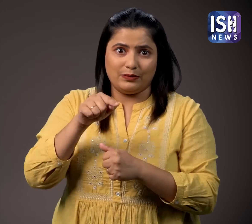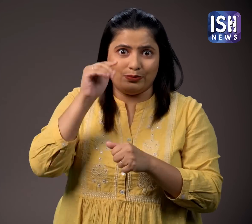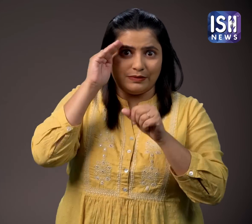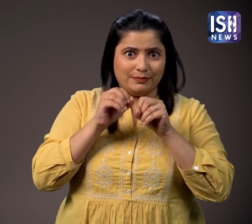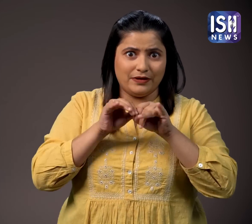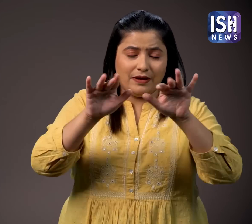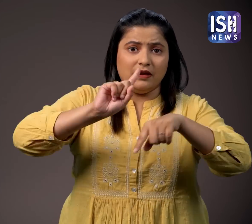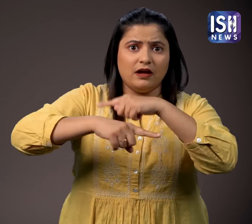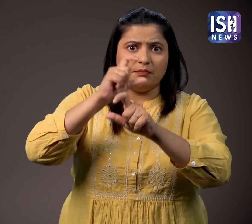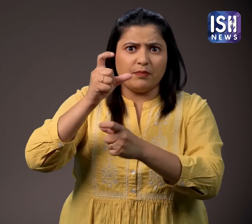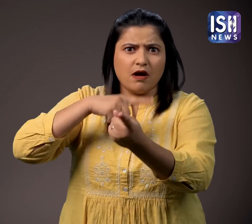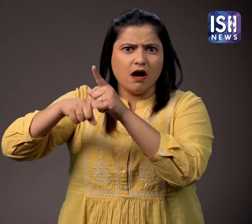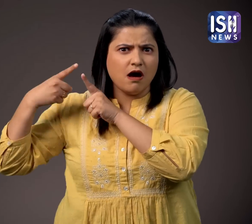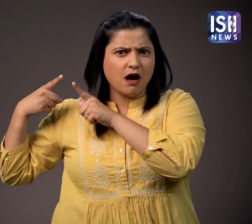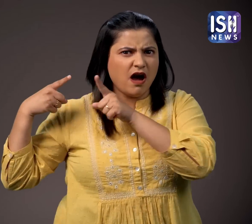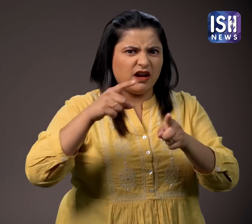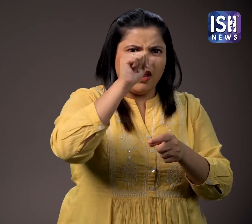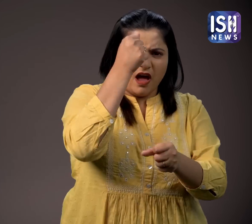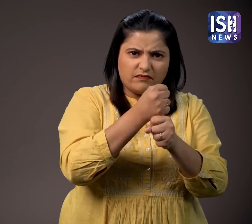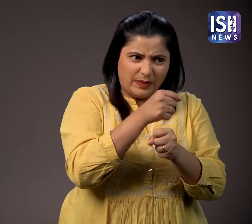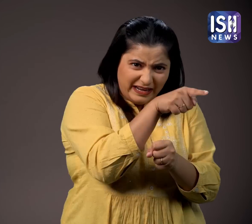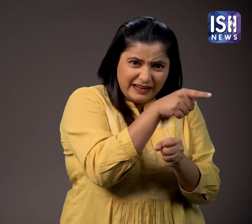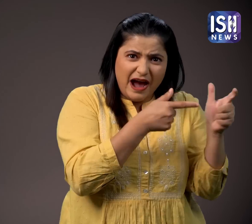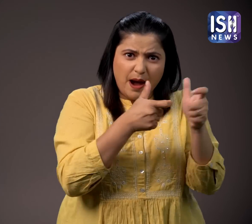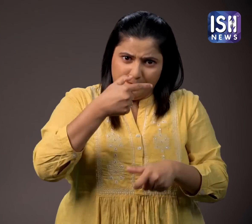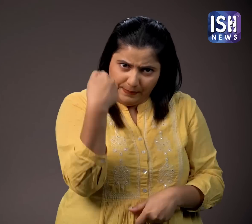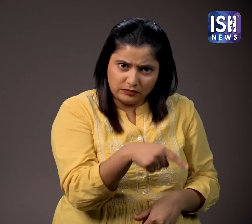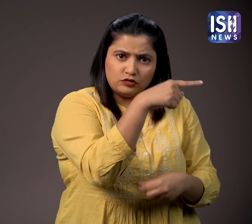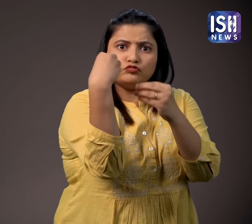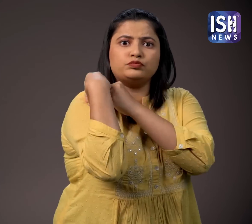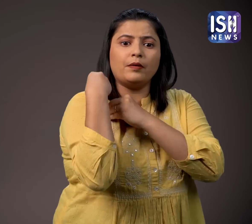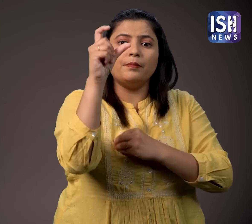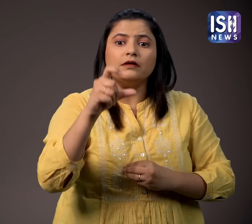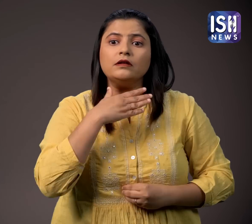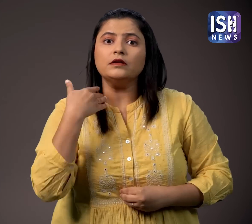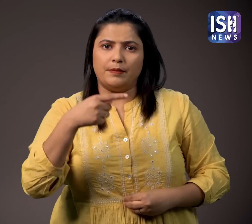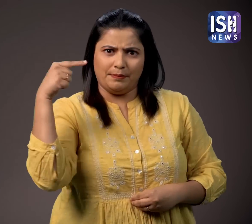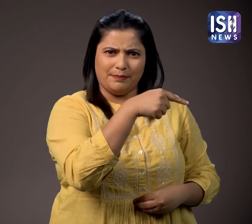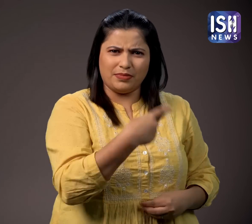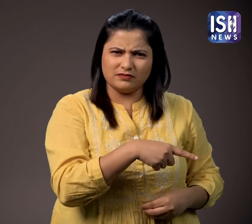After the news went viral, people blamed the army of causing the death of the man.